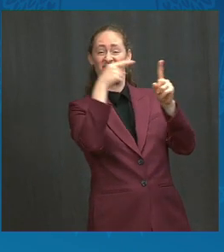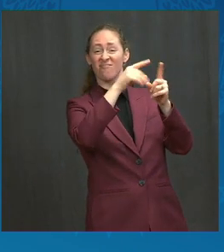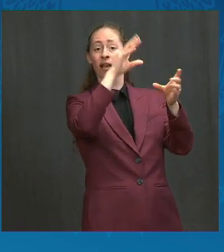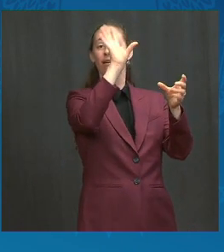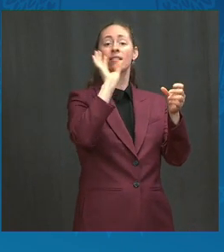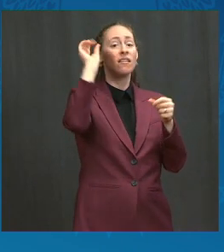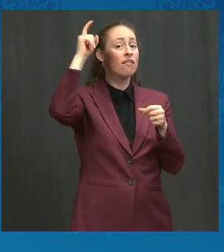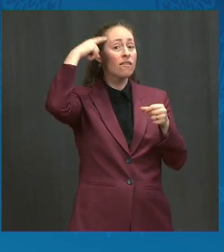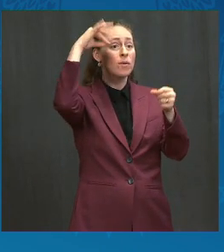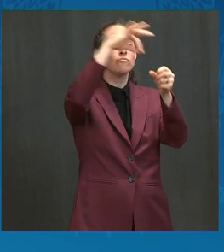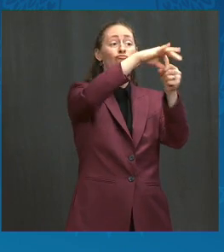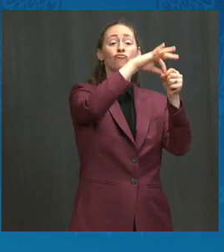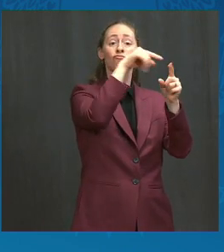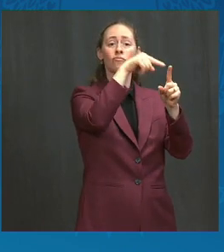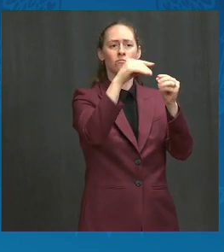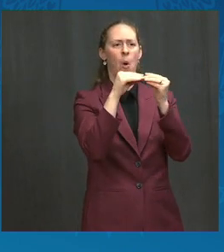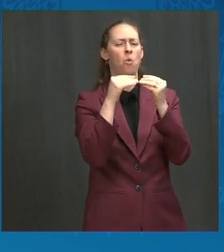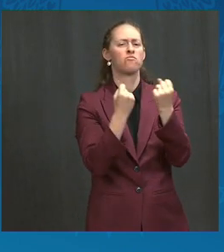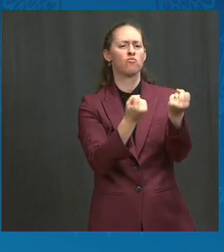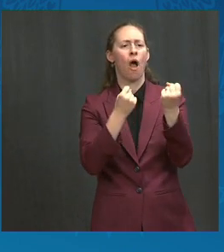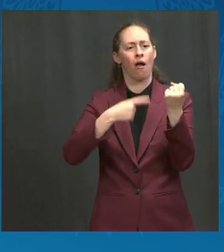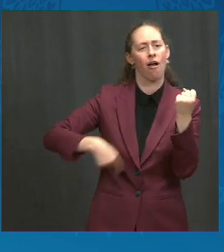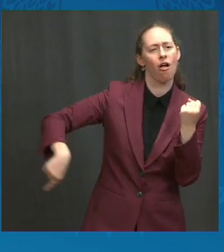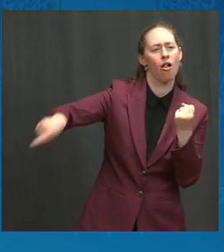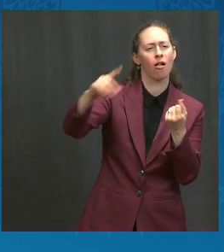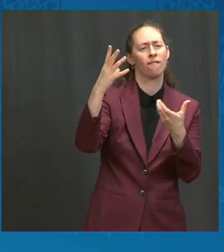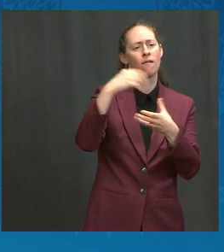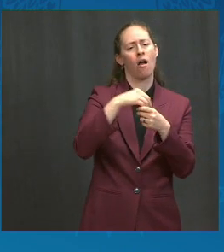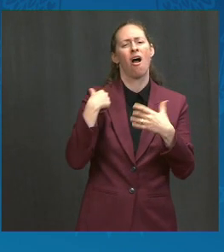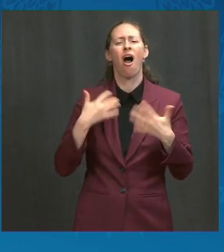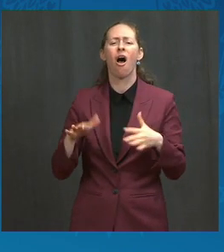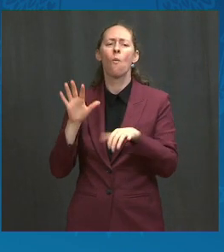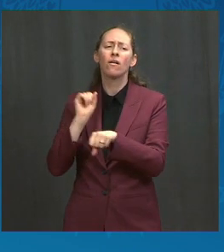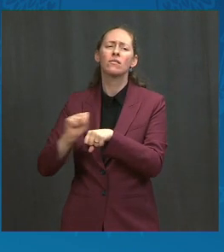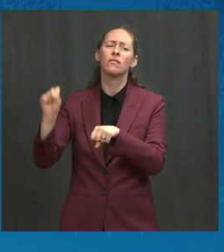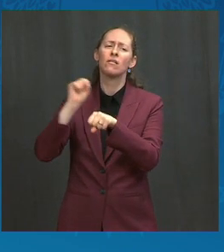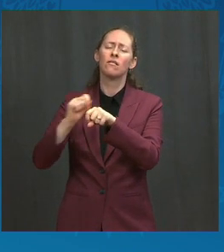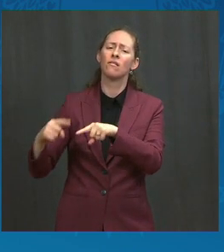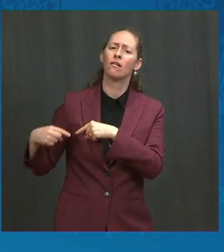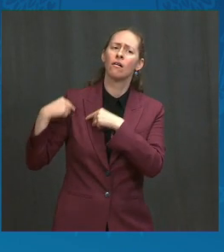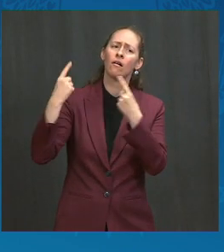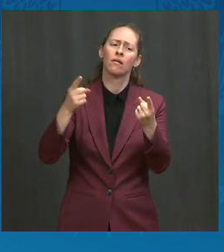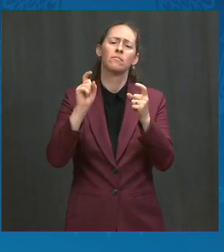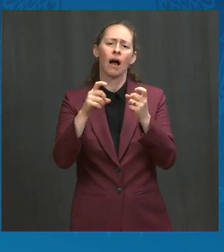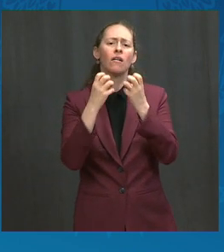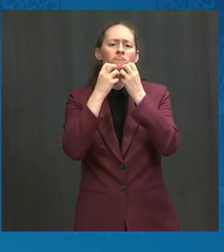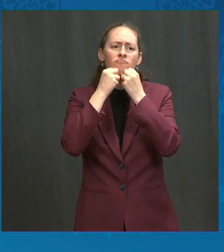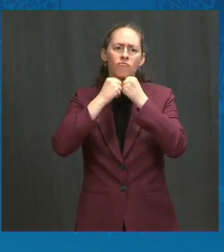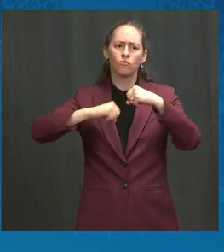Throughout my career, I have worked to protect women from violence and exploitation.